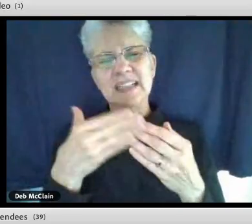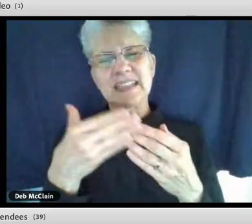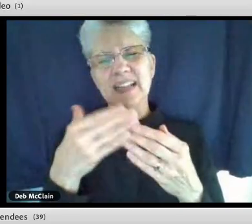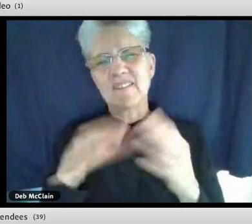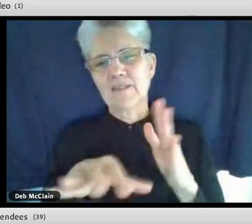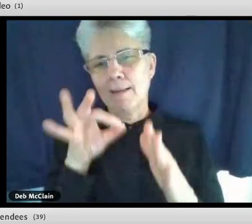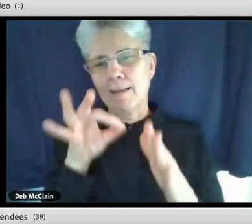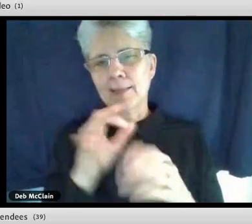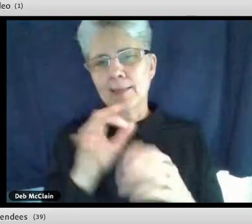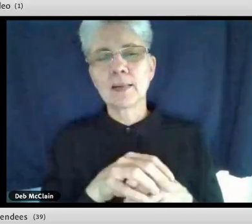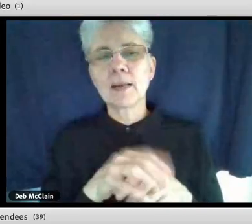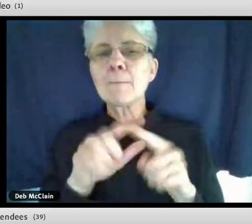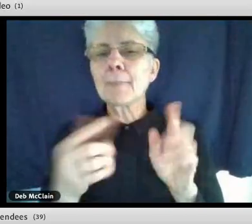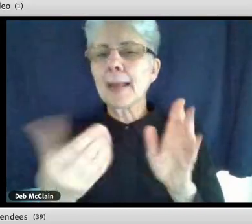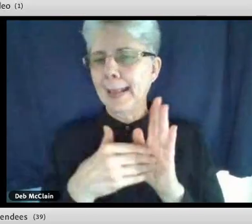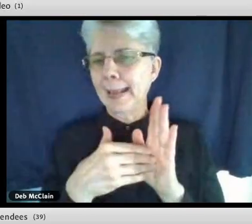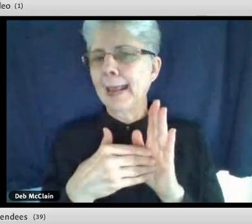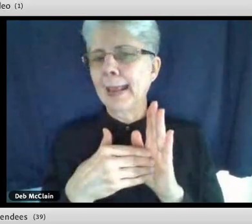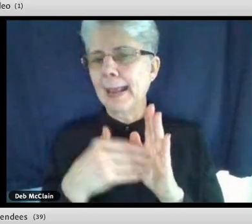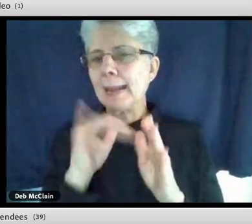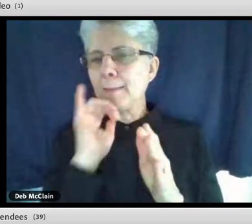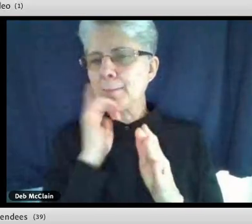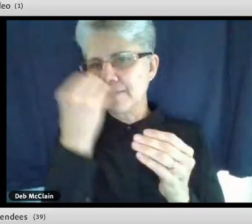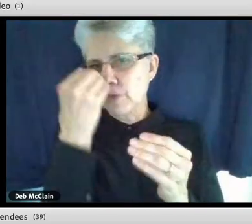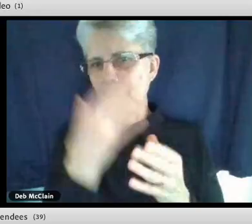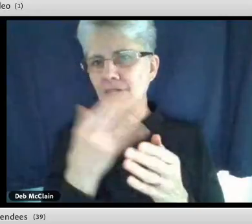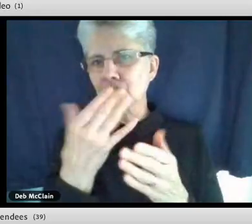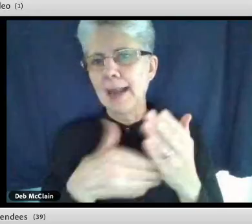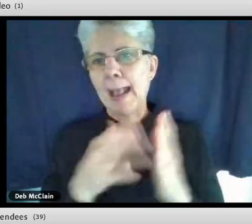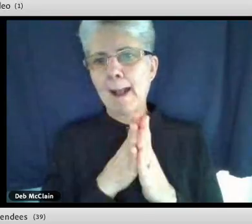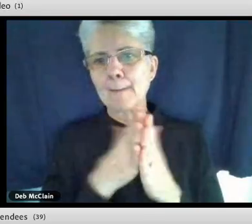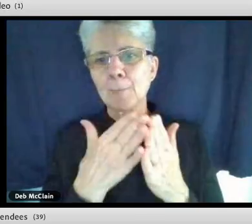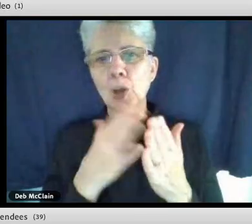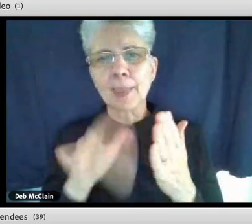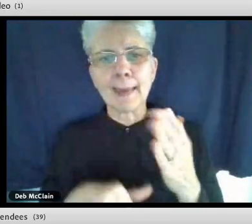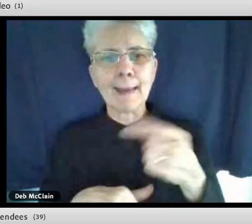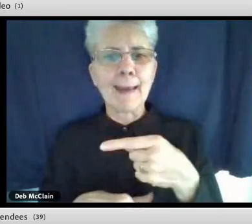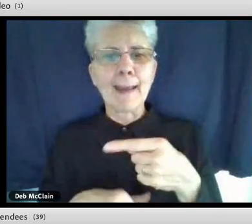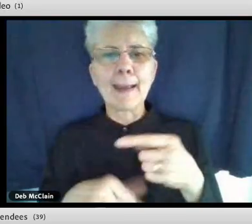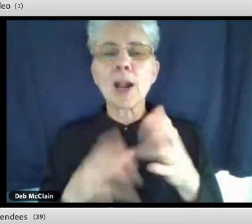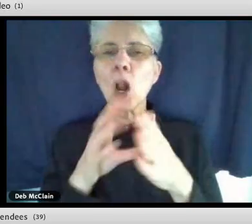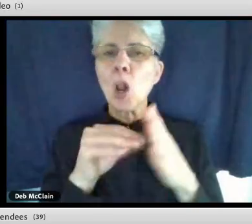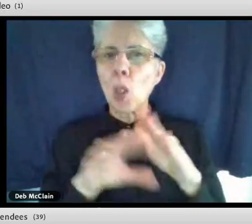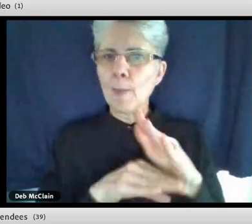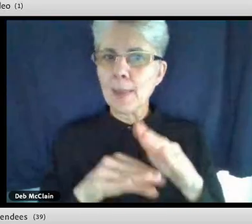If you just Google it too, you'll find it super easy, but, again, the misinformation handbook,